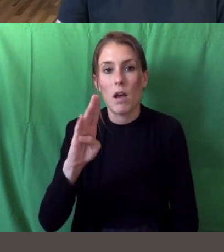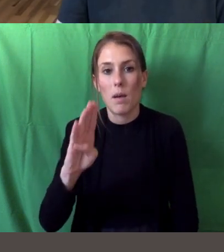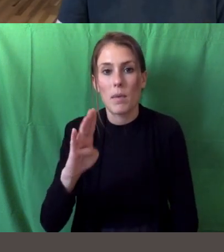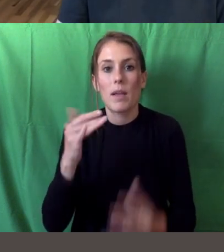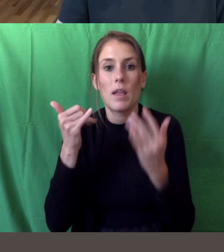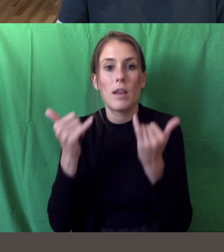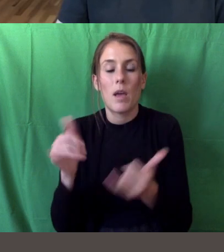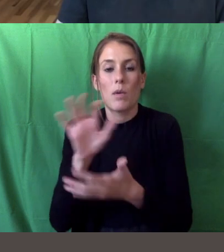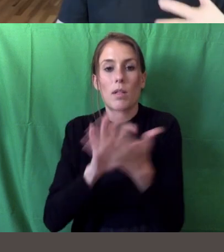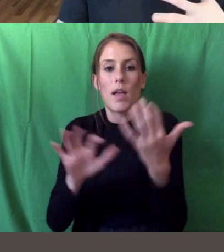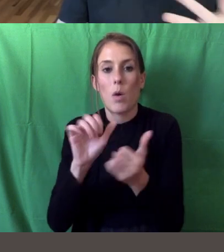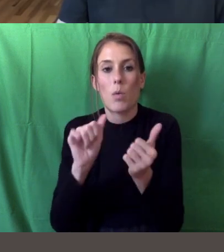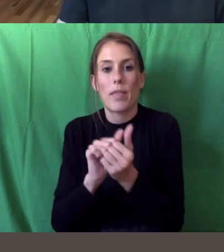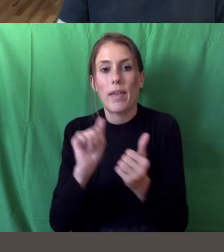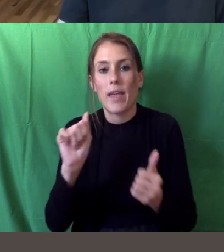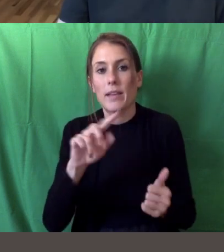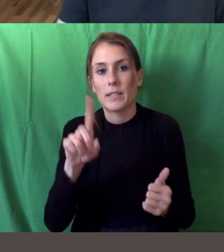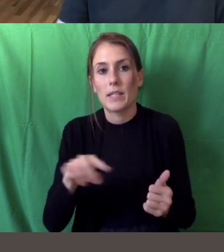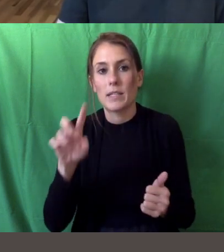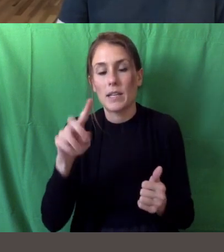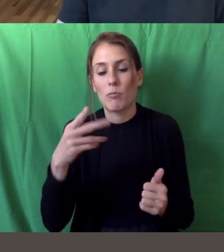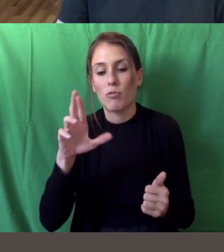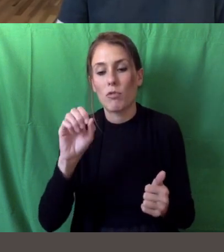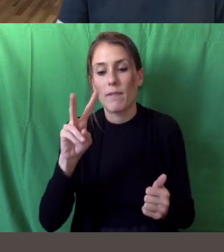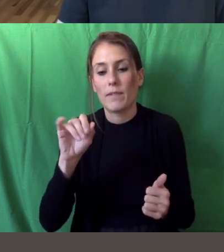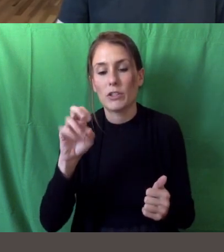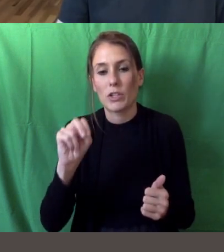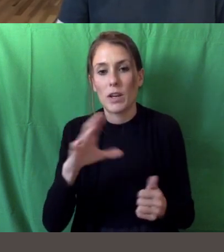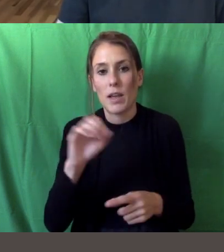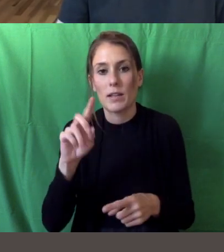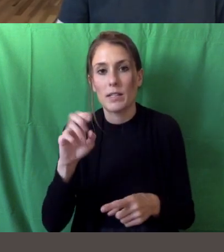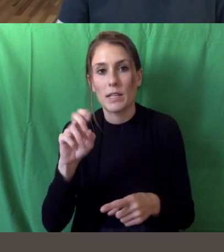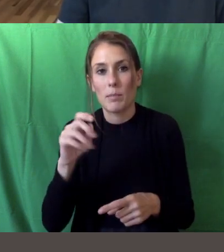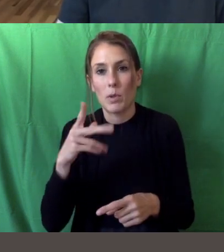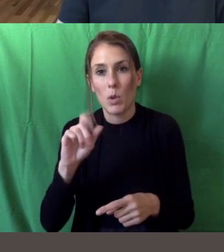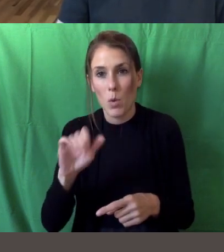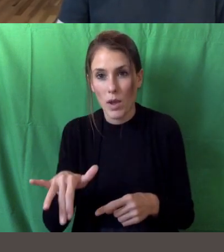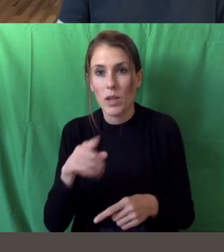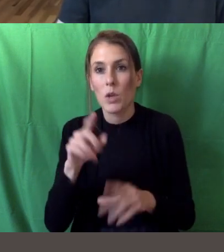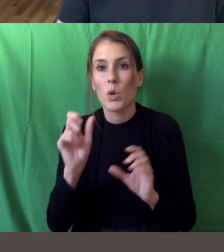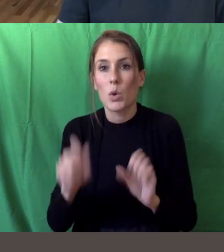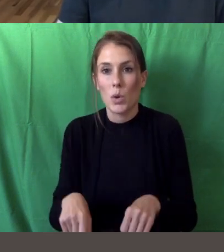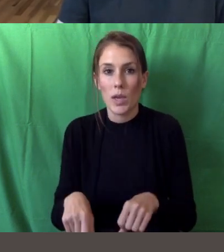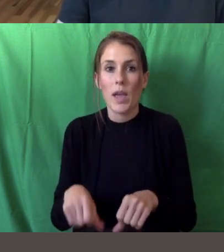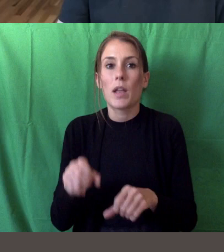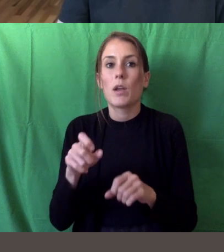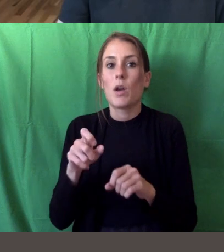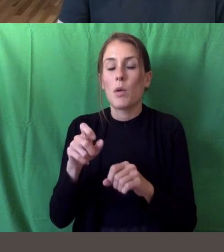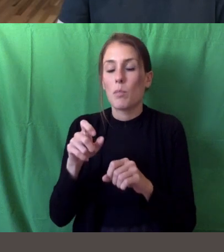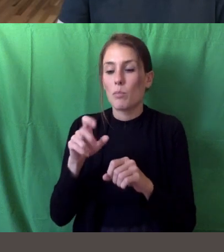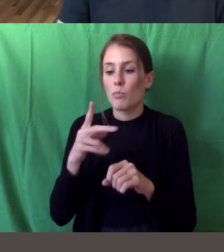Now it's onto the cloud with azd provision and azd deploy. Using these commands, you're able to provision the right resources for your application,